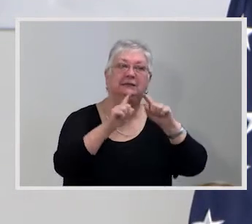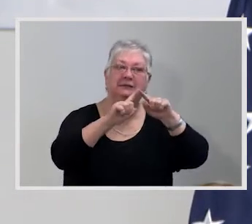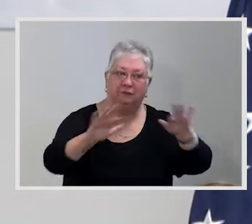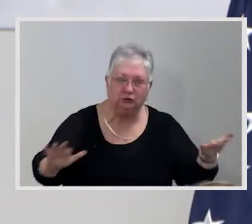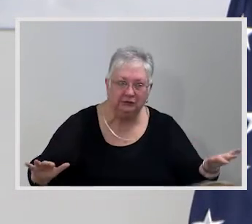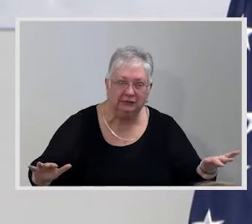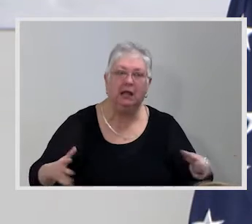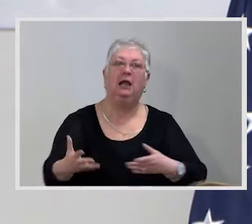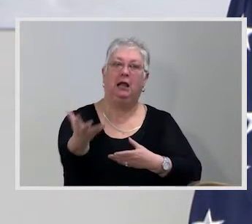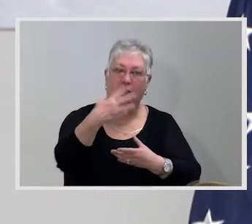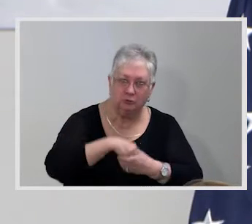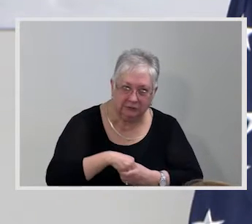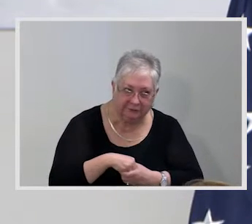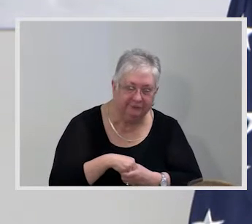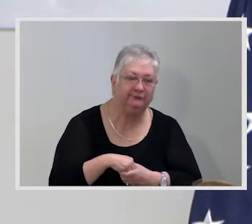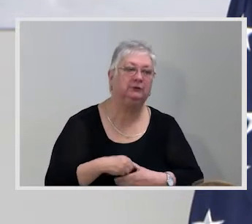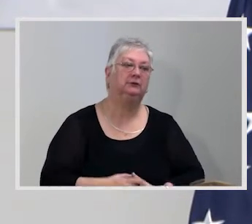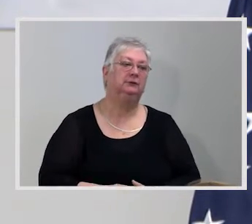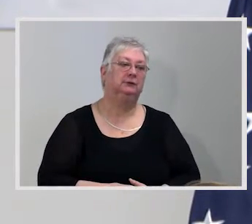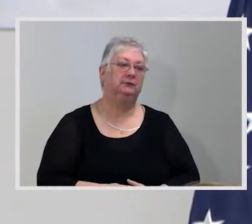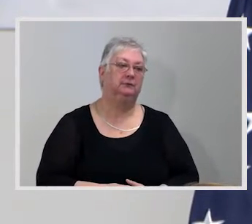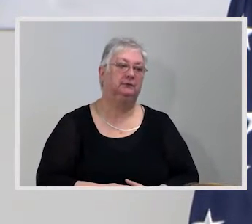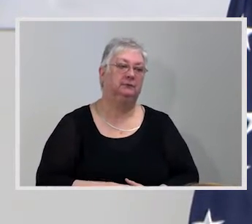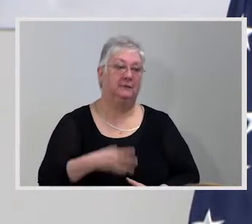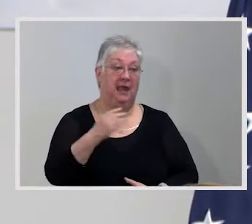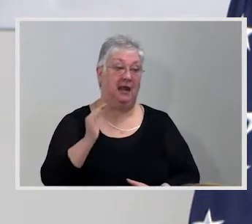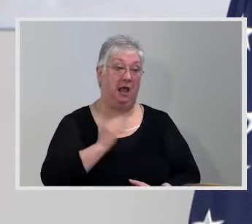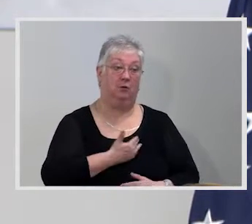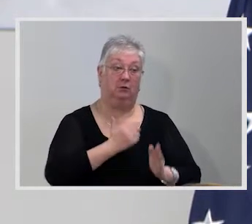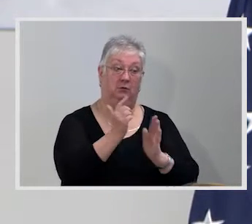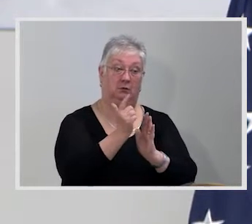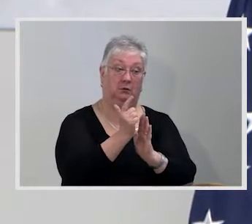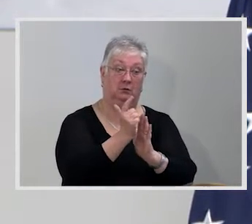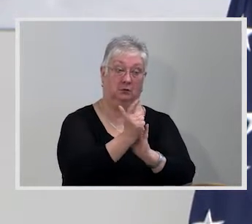THOSE VALUES AND WITH PEOPLE WHO ARE FOLLOWING THE LAW.